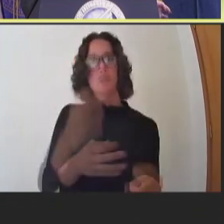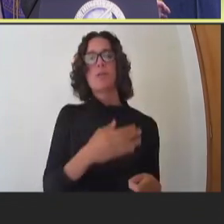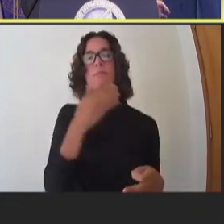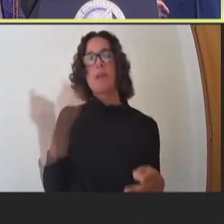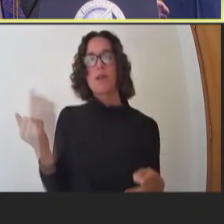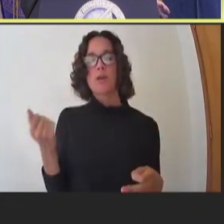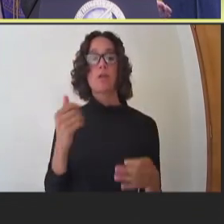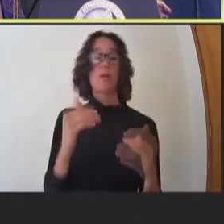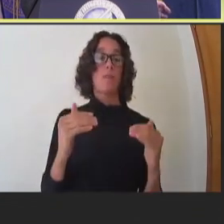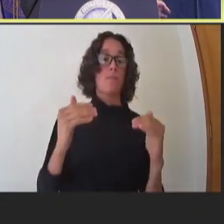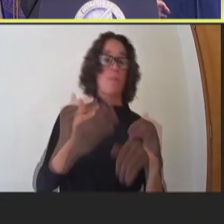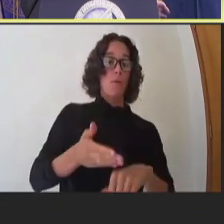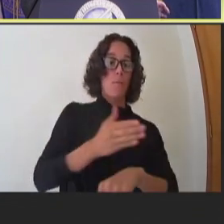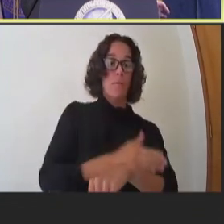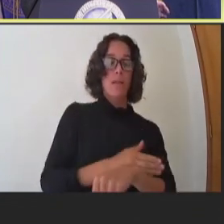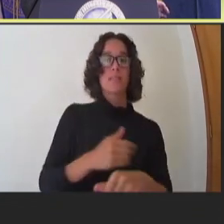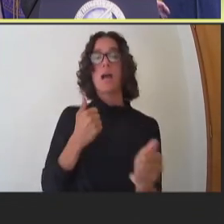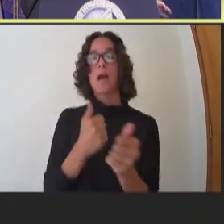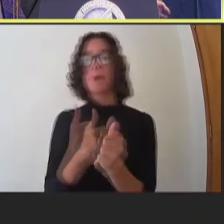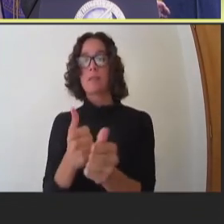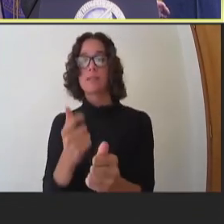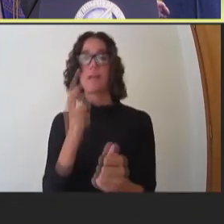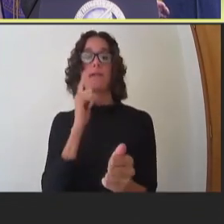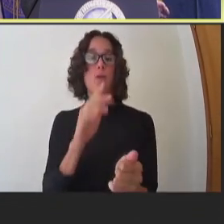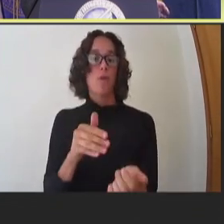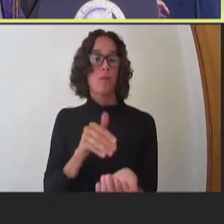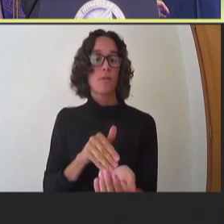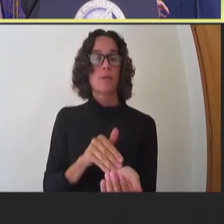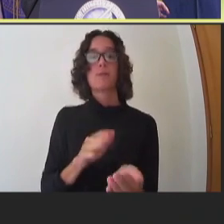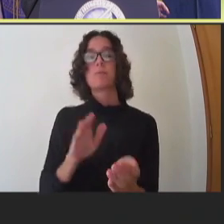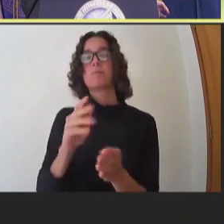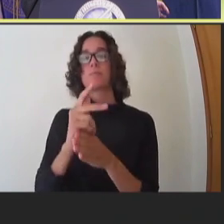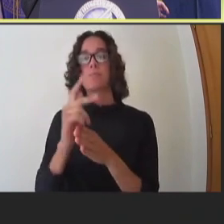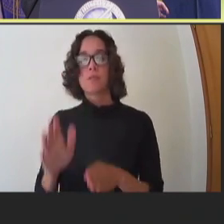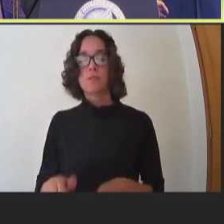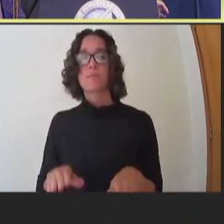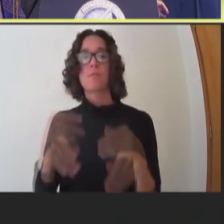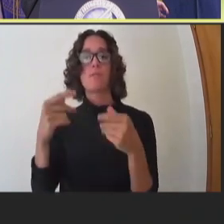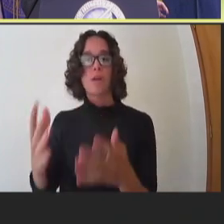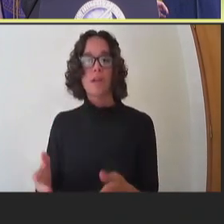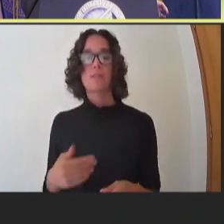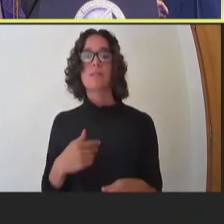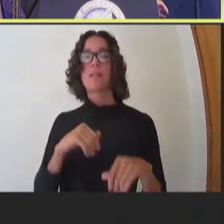providers, policymakers, and health agencies in a myriad of ways, including identifying